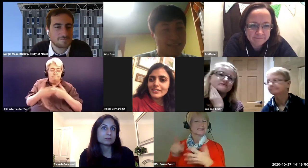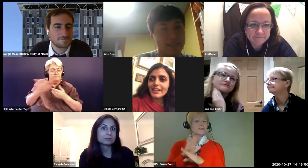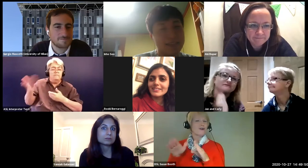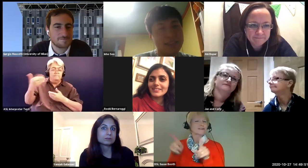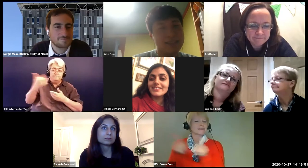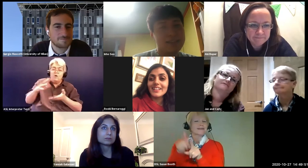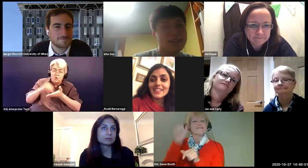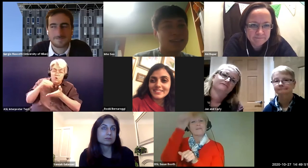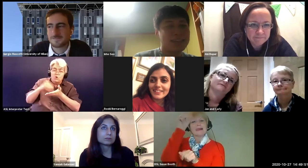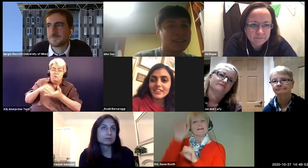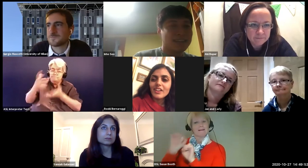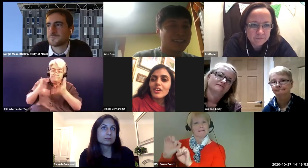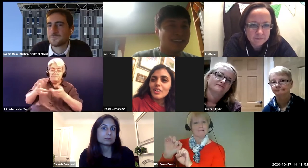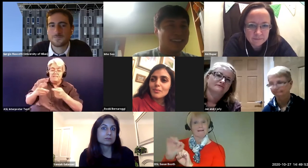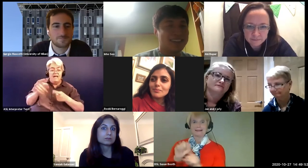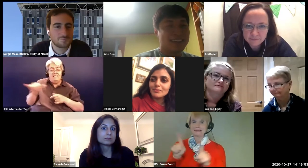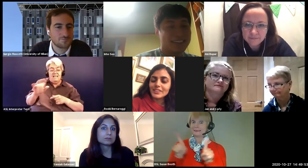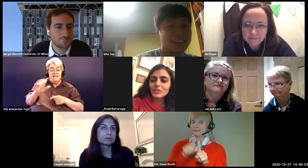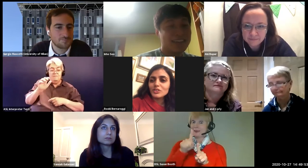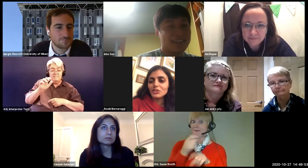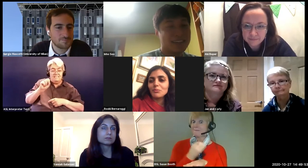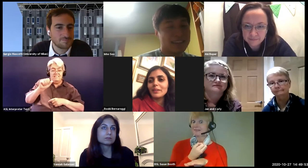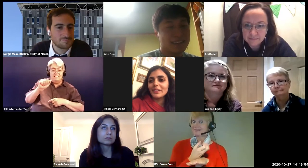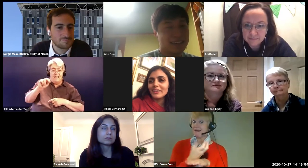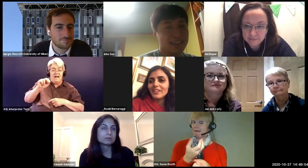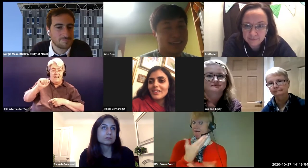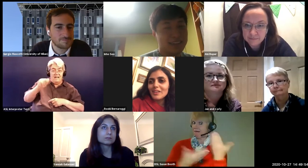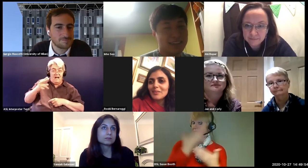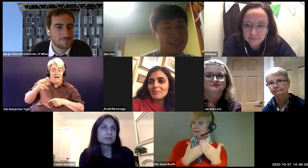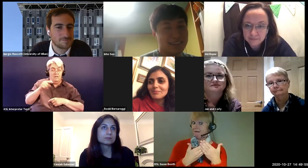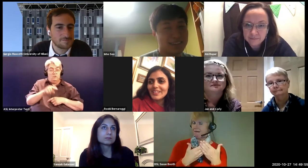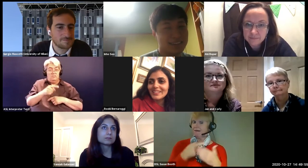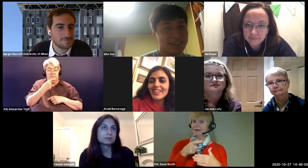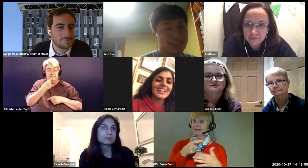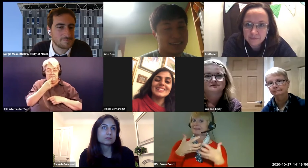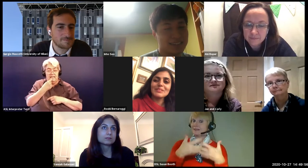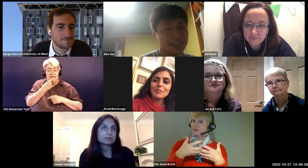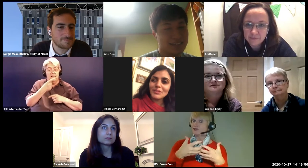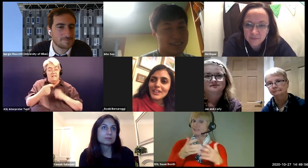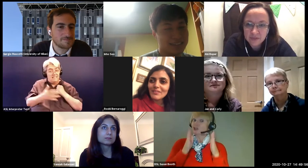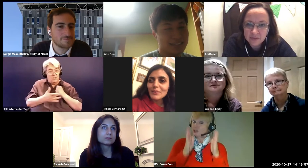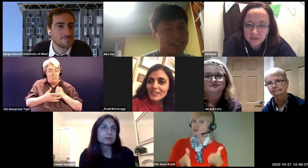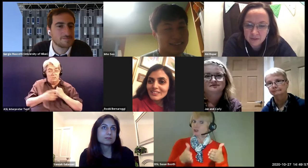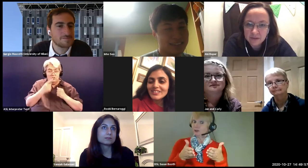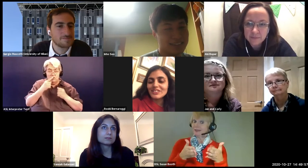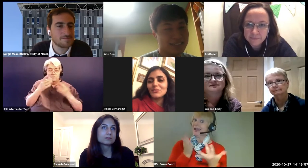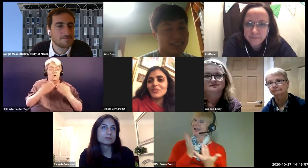as as Sannah said um technology should be um yeah accessible for everyone not just for